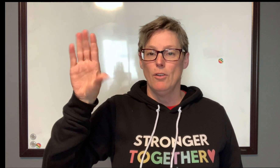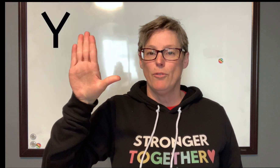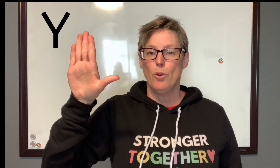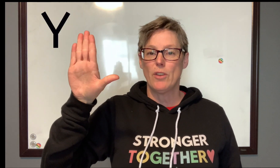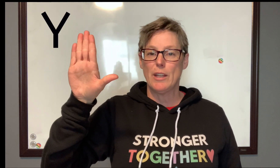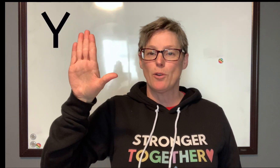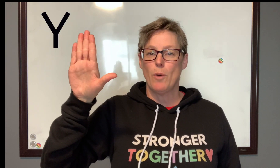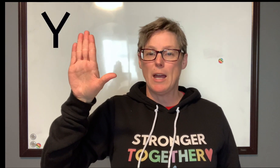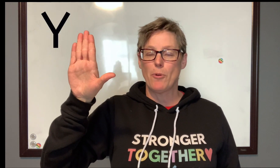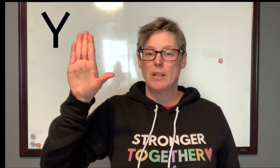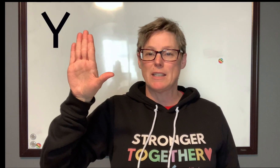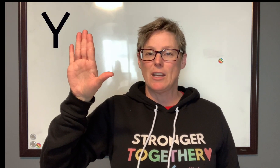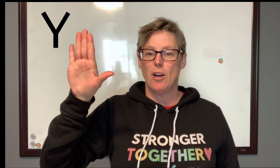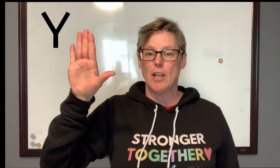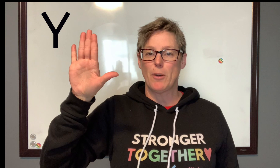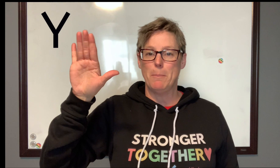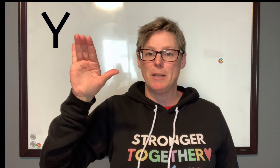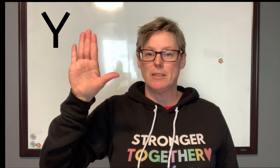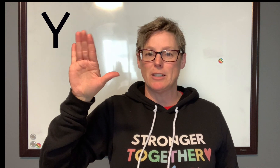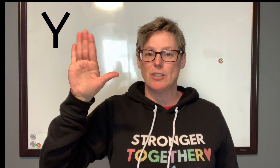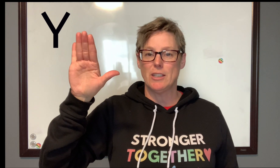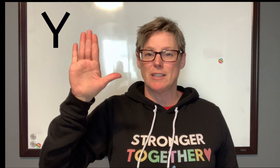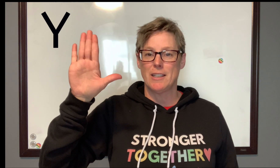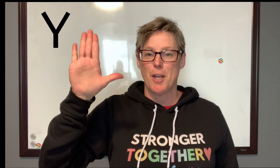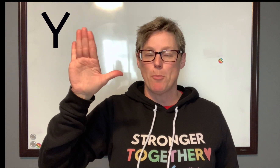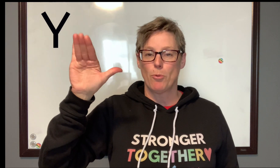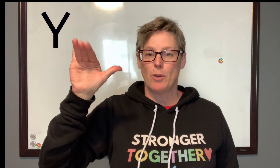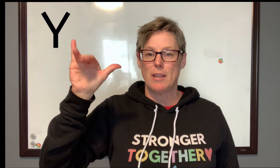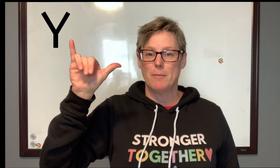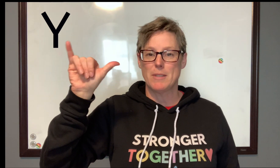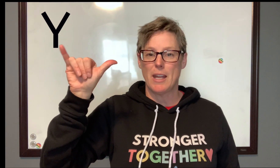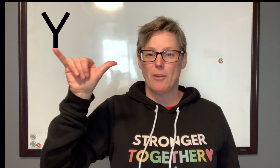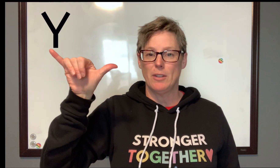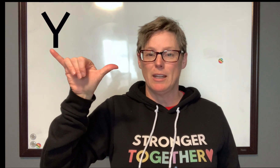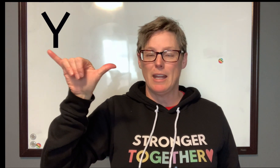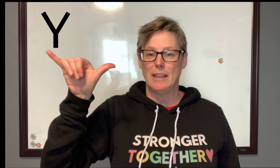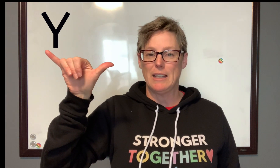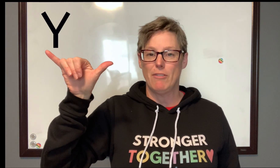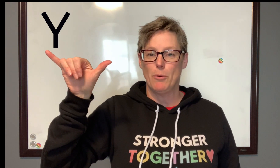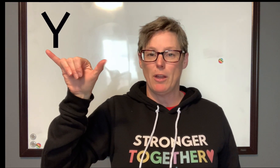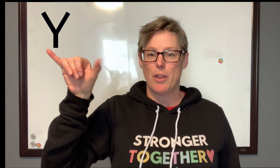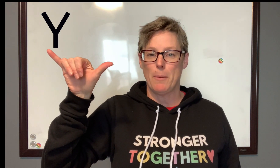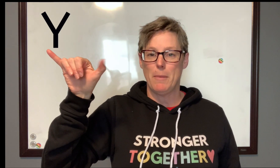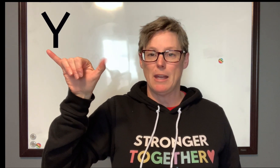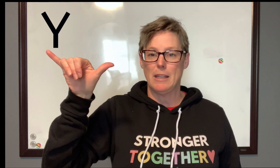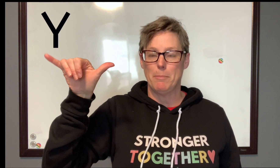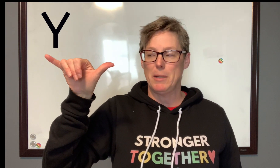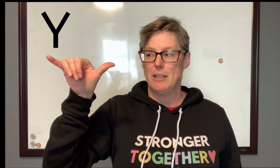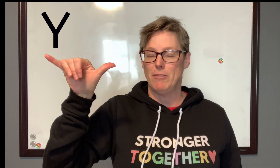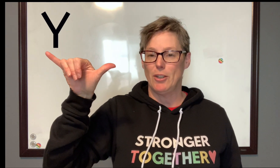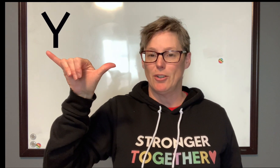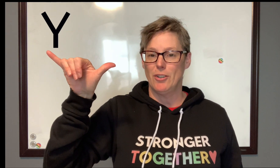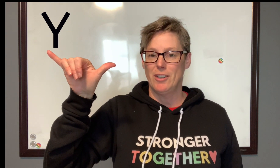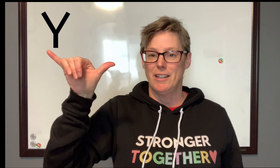for the letter y we're going to take all of our middle digits bring them down and leave the thumb and